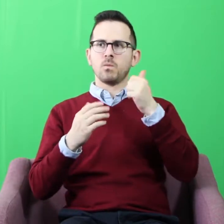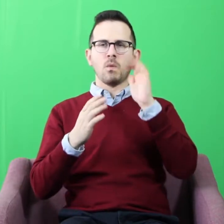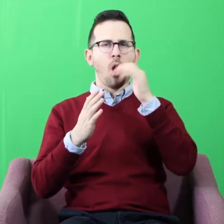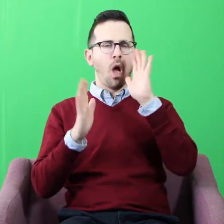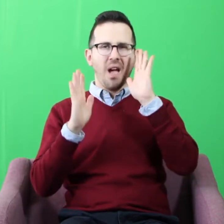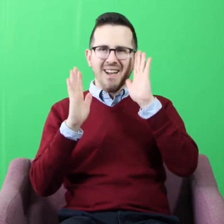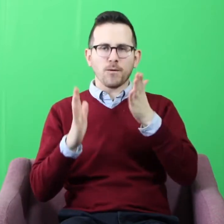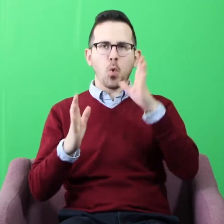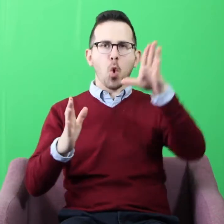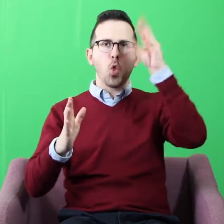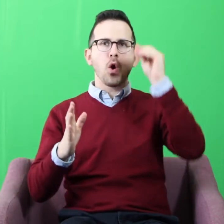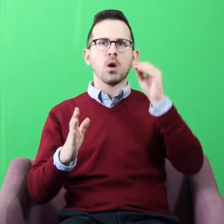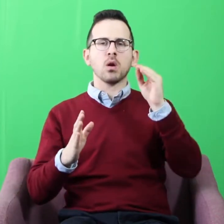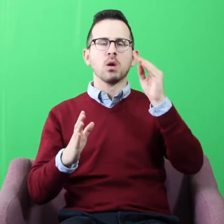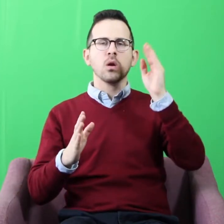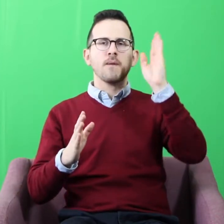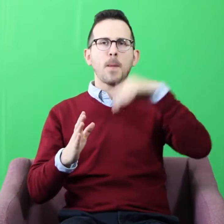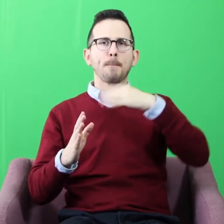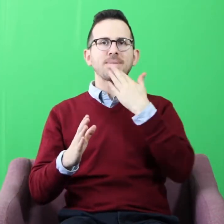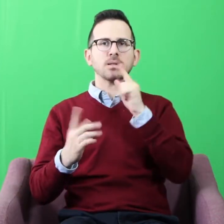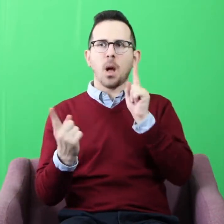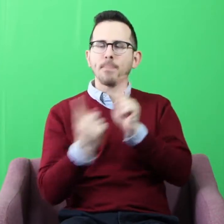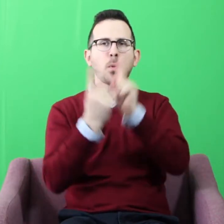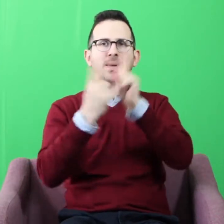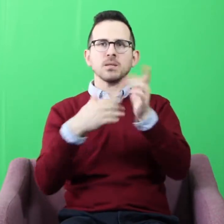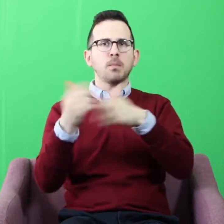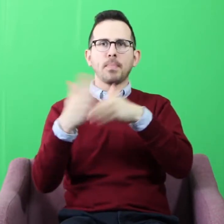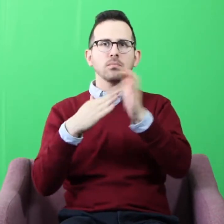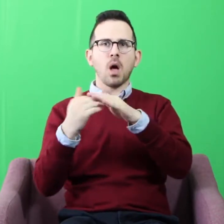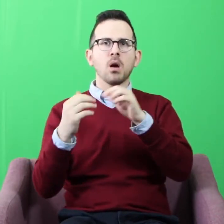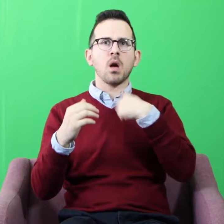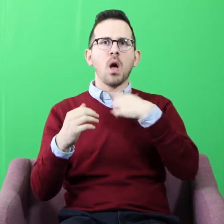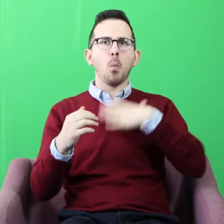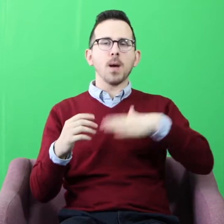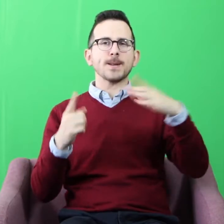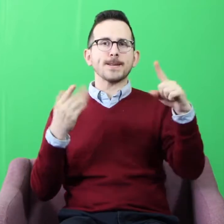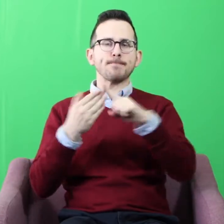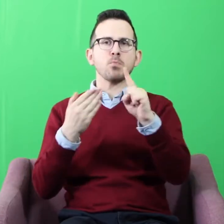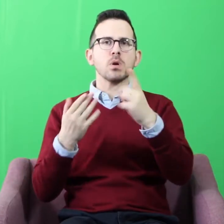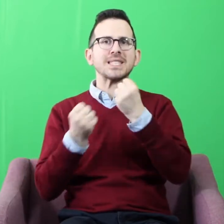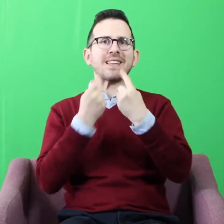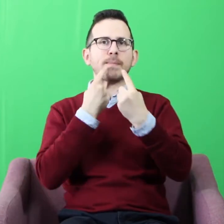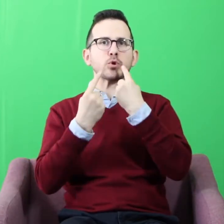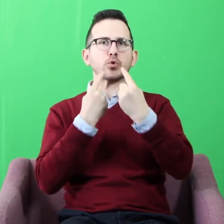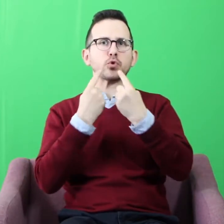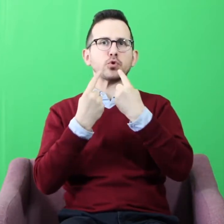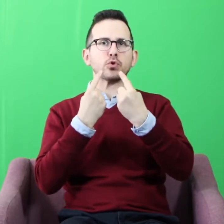For me I have to learn from my mistakes when meeting people people but meeting people and gaining information is the ultimate aim.